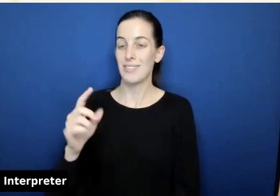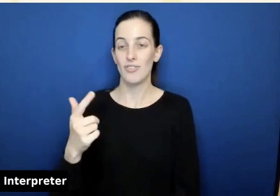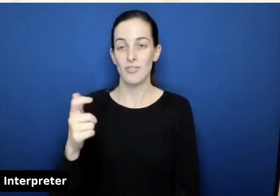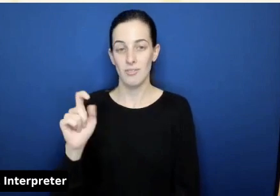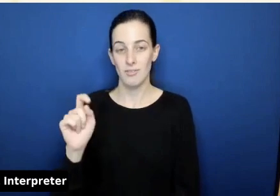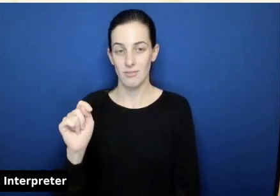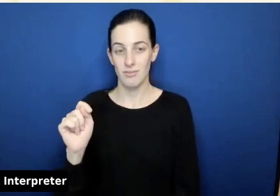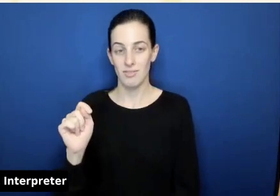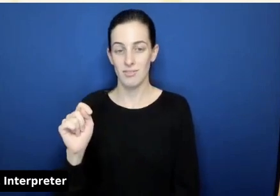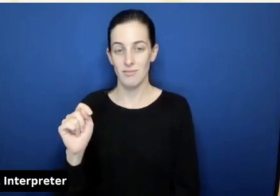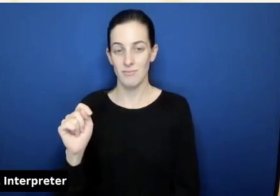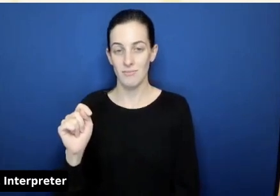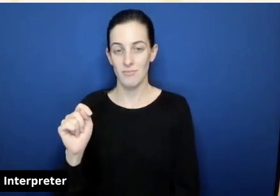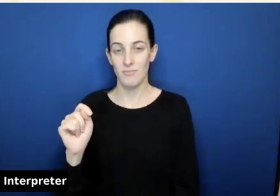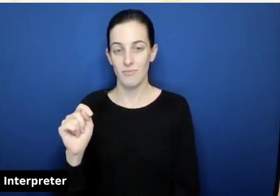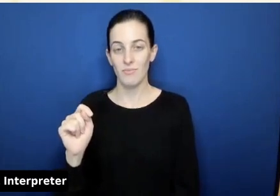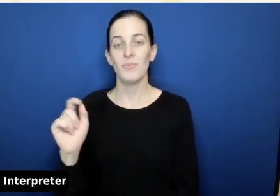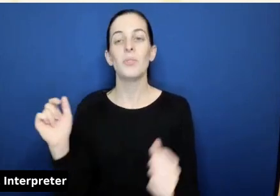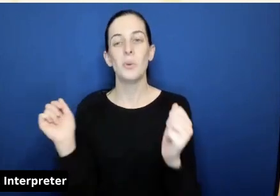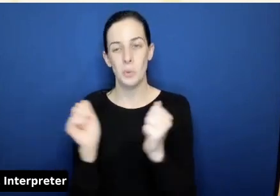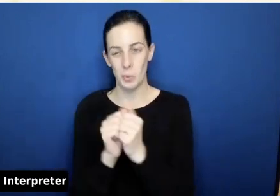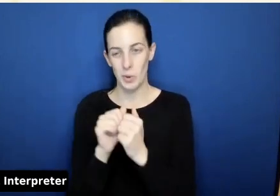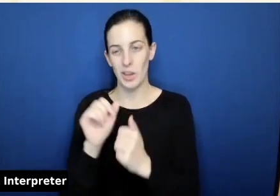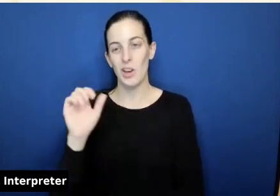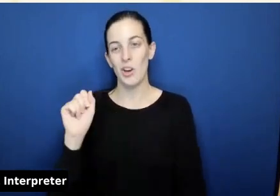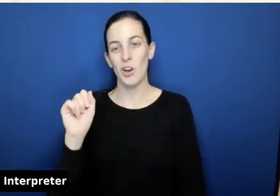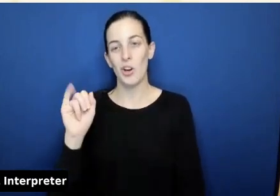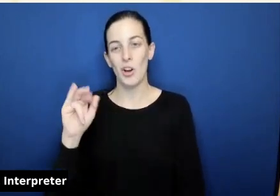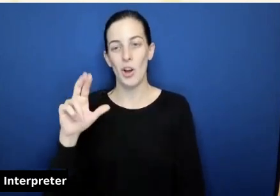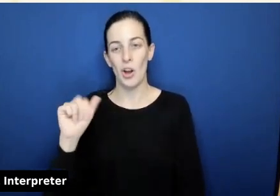So there are two methods to manage focus inside composite widgets.